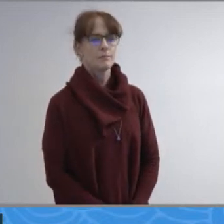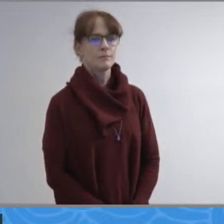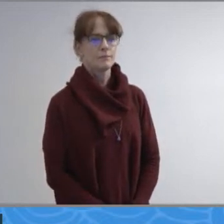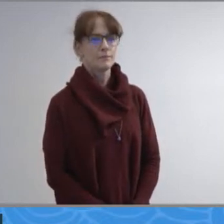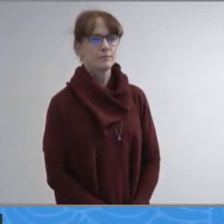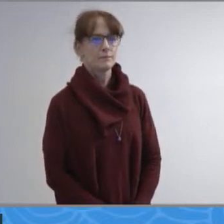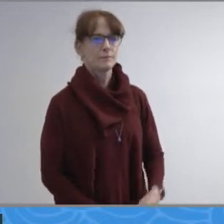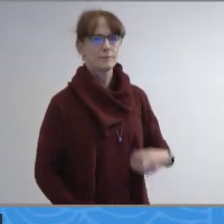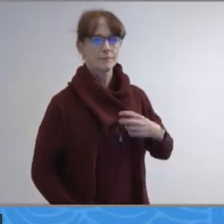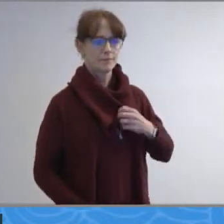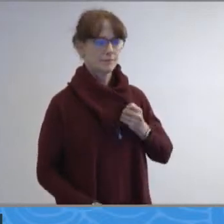Okay.